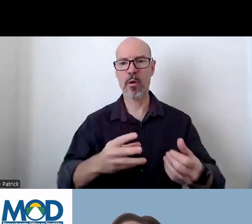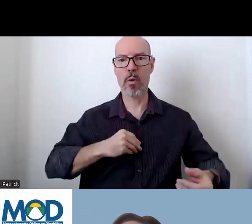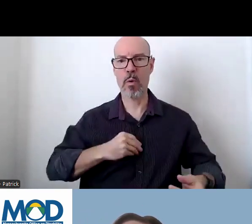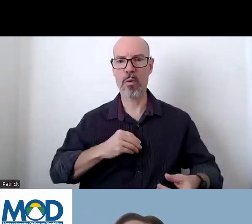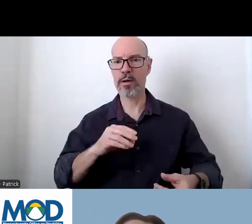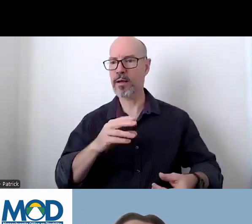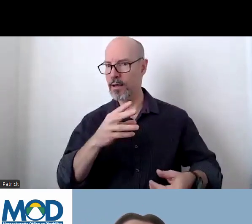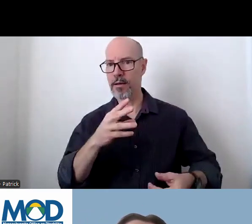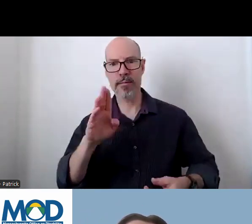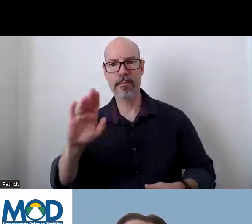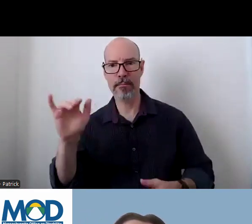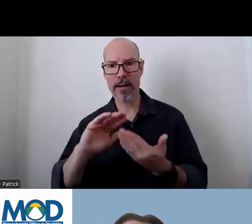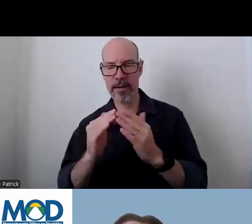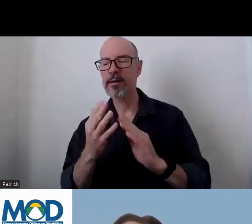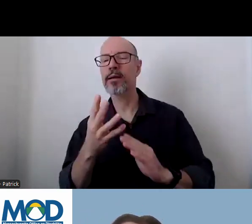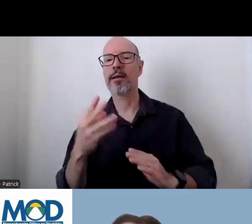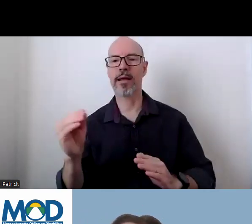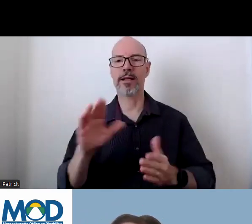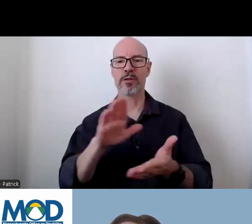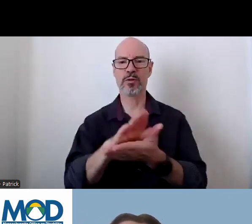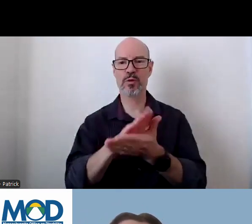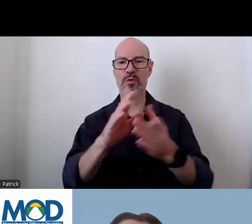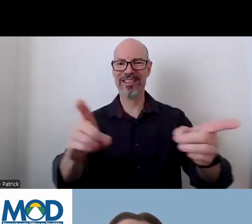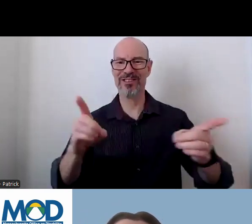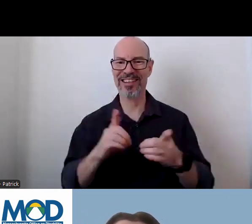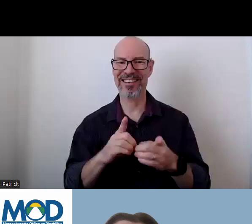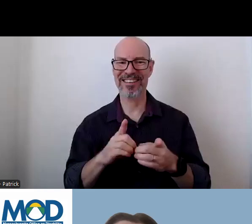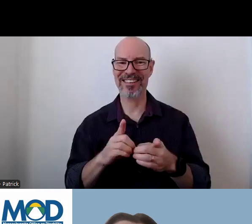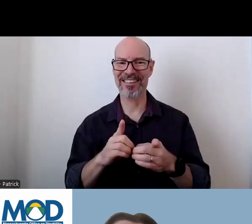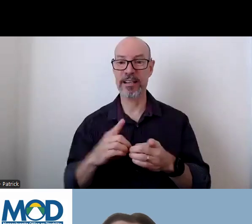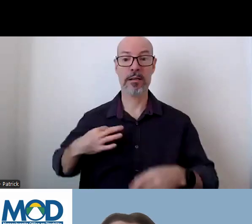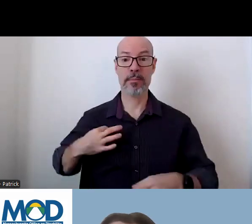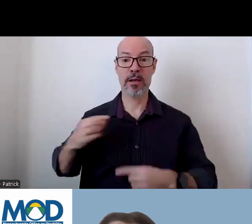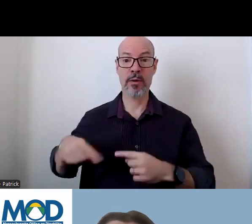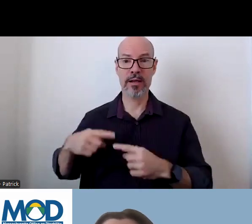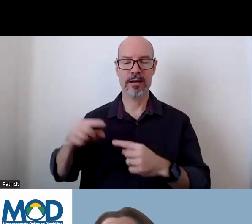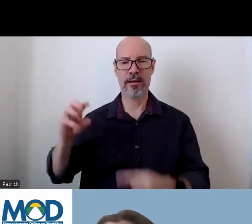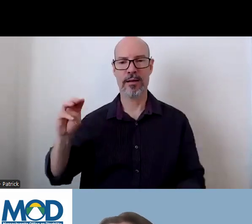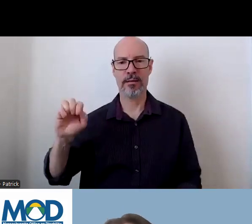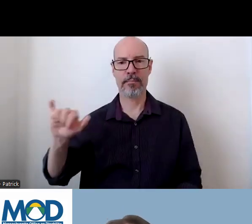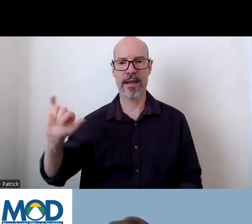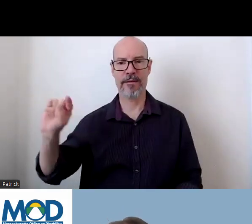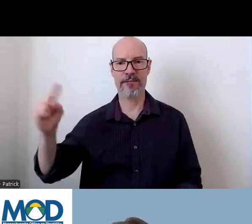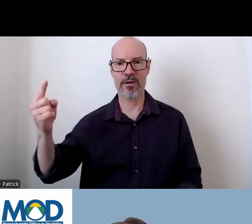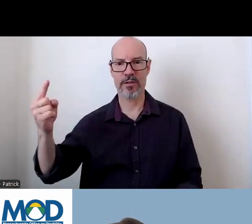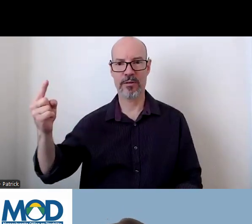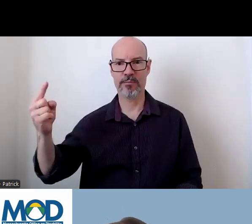owned properties, and housing authorities and school districts. The grant application opens You can go to our website, the